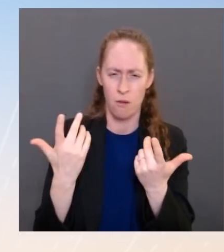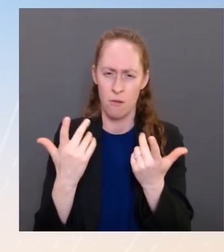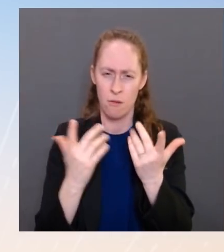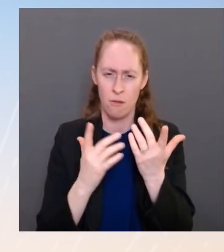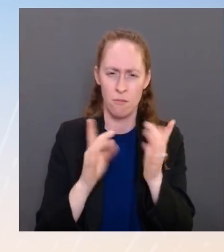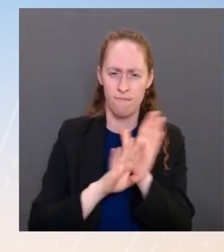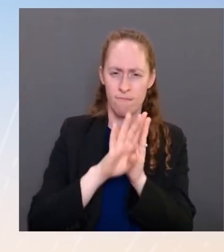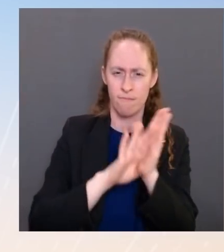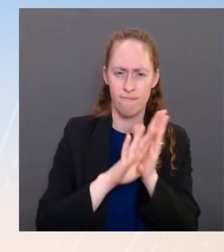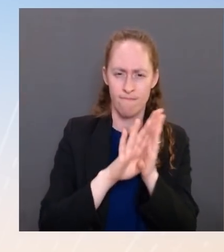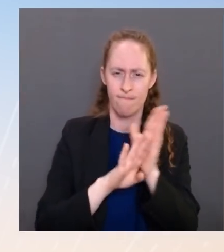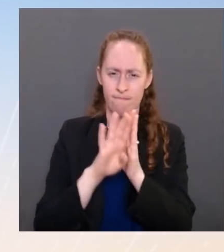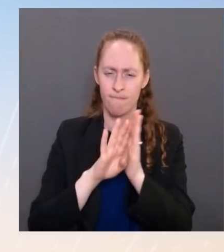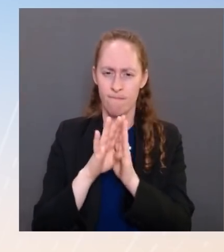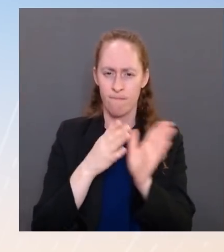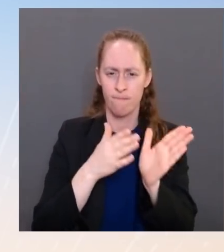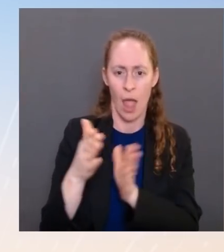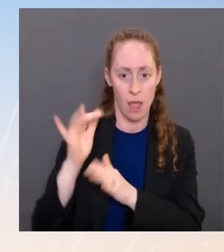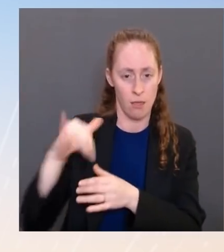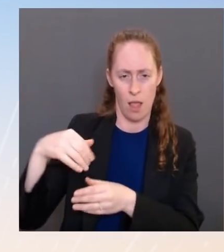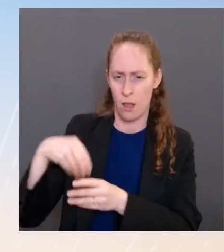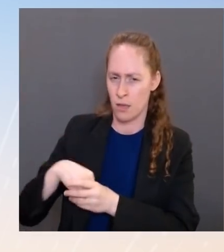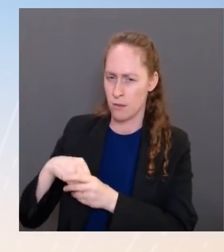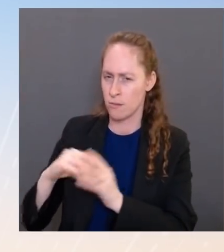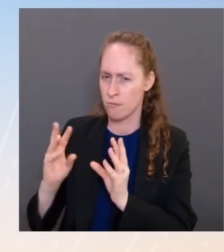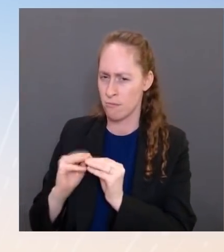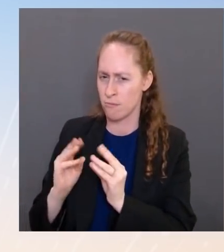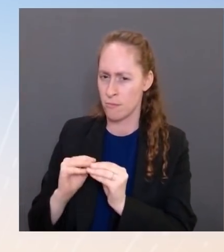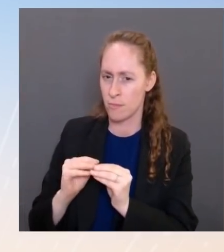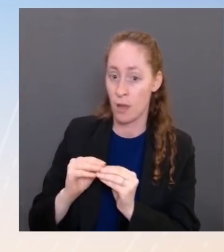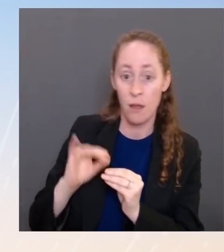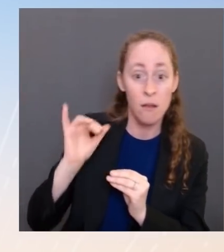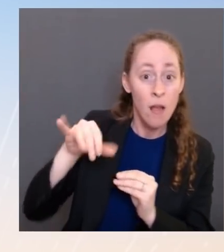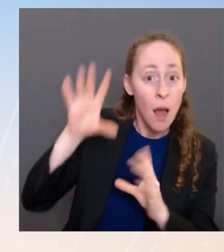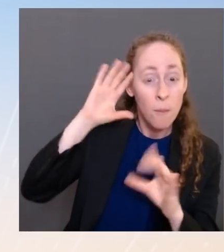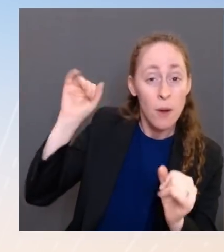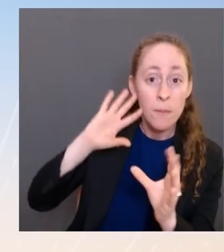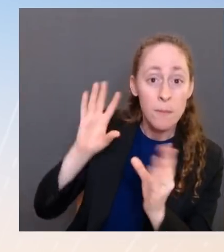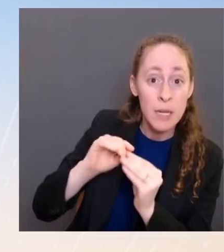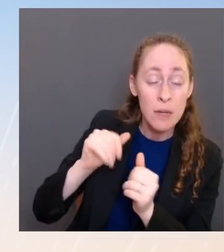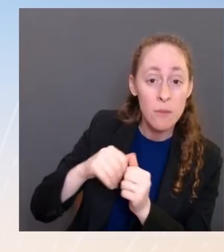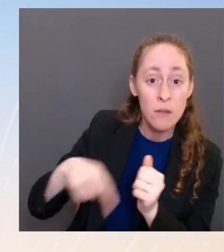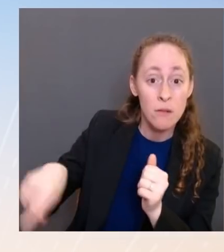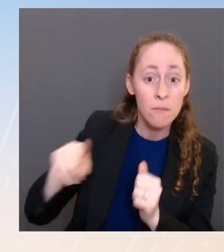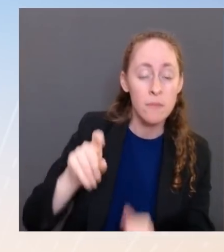The Press: So can I ask who he's meeting with today? Ms. Psaki: I don't -- I'm not aware of a meeting today but these are ongoing meetings, including with the President,